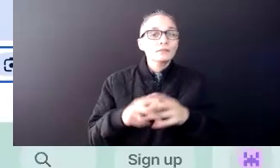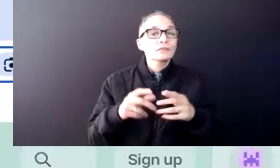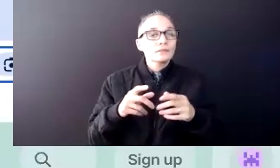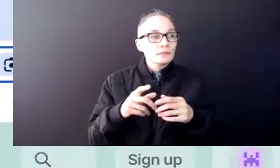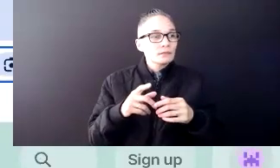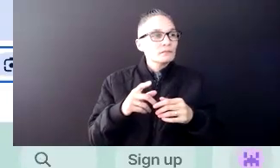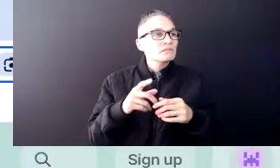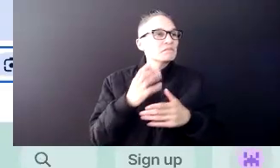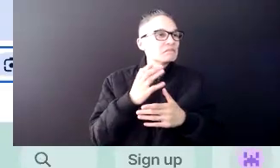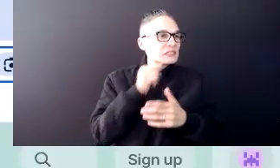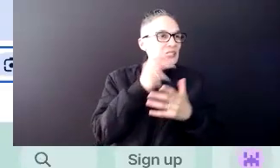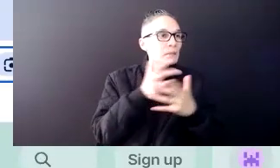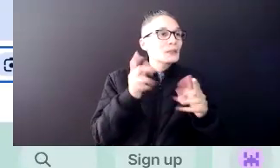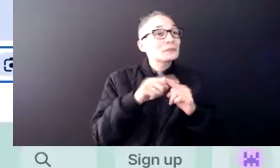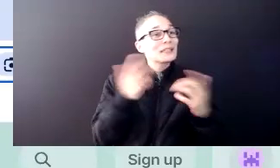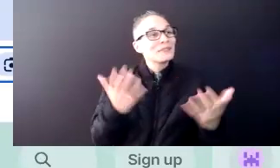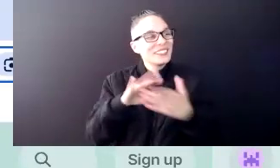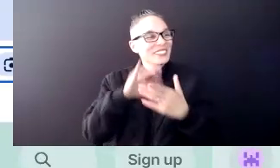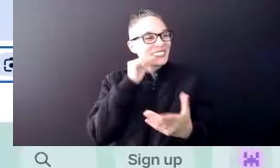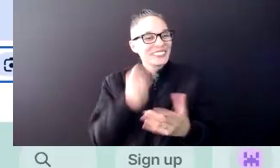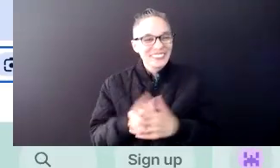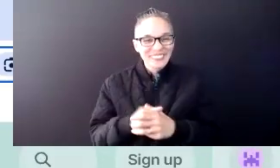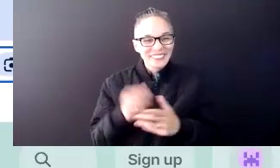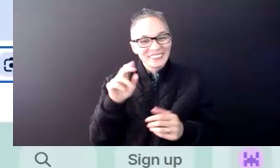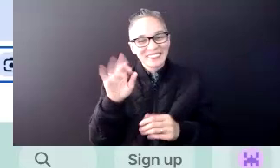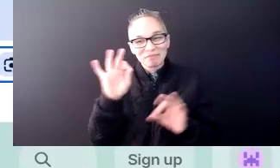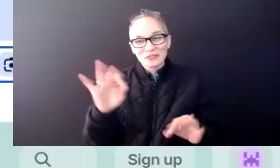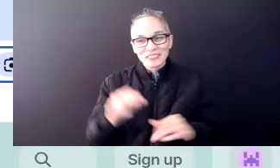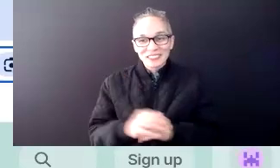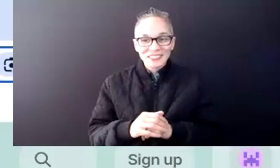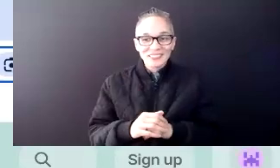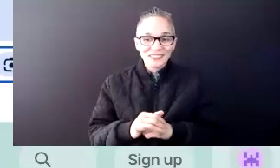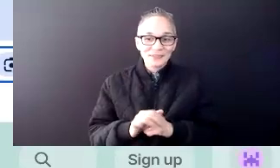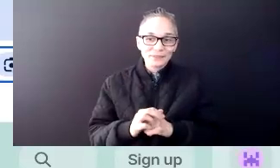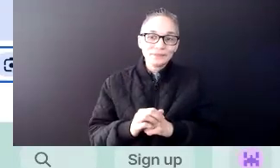Not much, but I'm here to learn. Great.